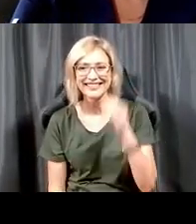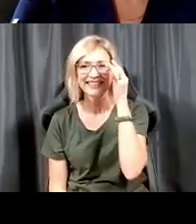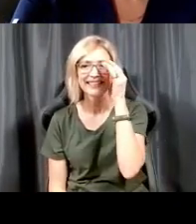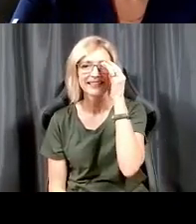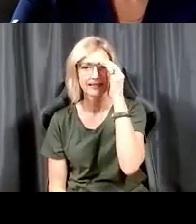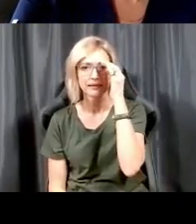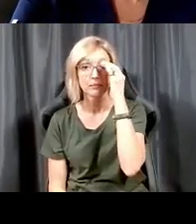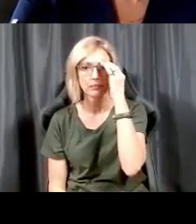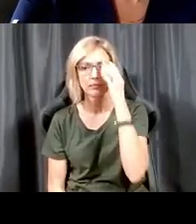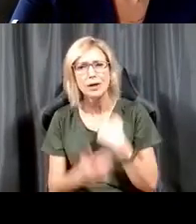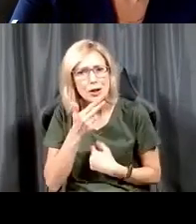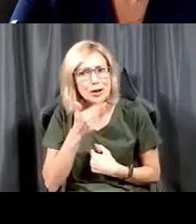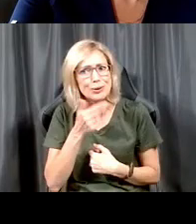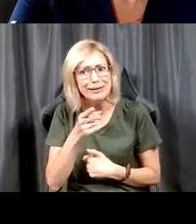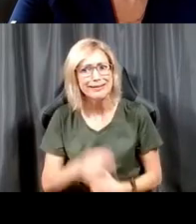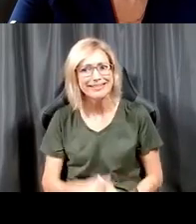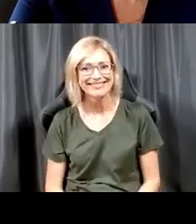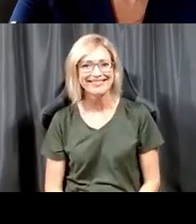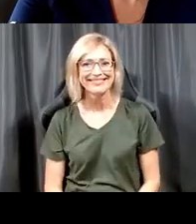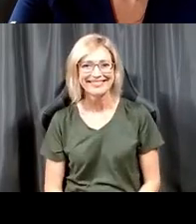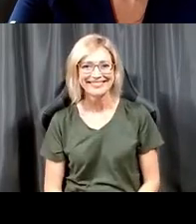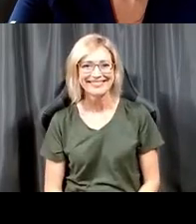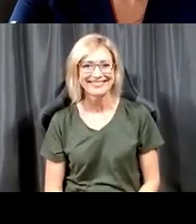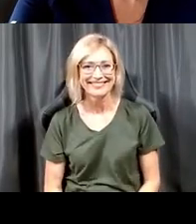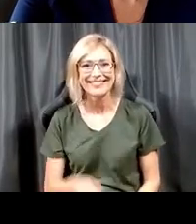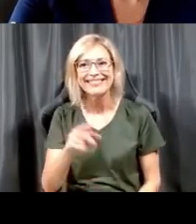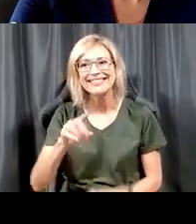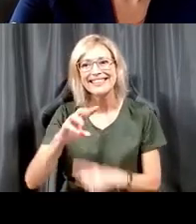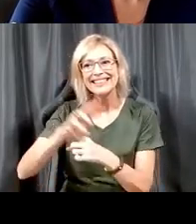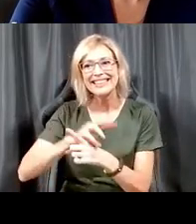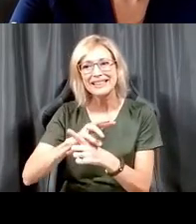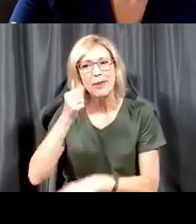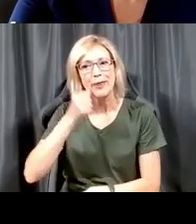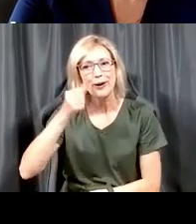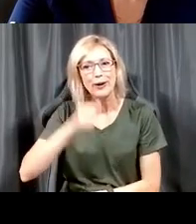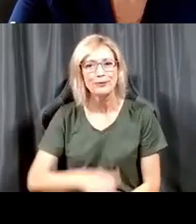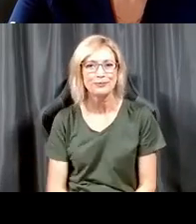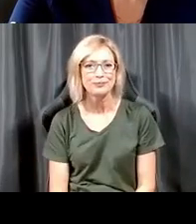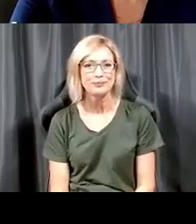Aren't they so cute? That one is what, six-month-old little girl.